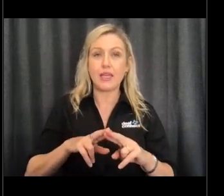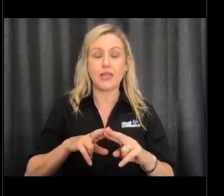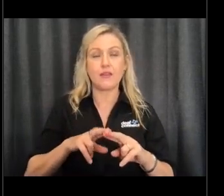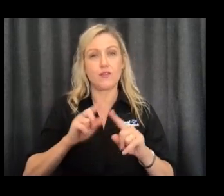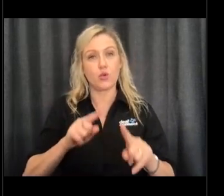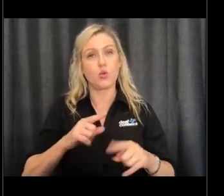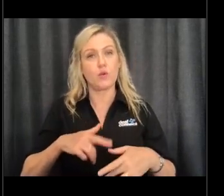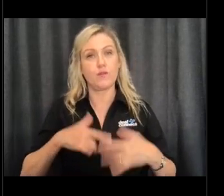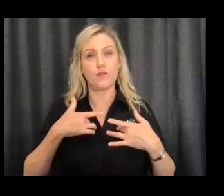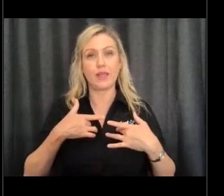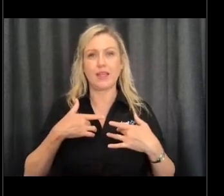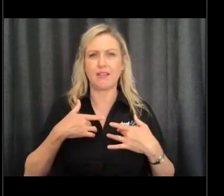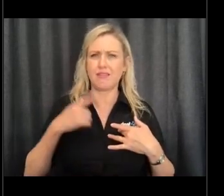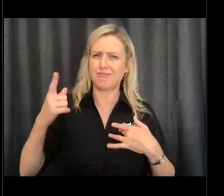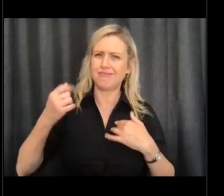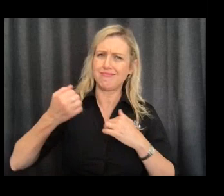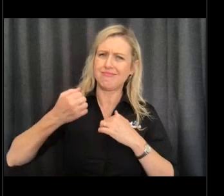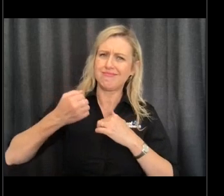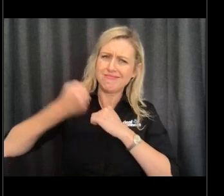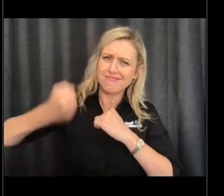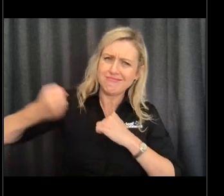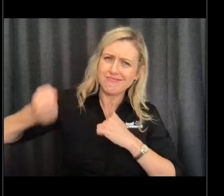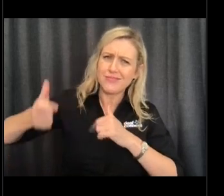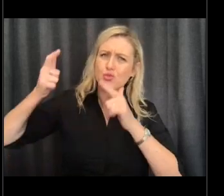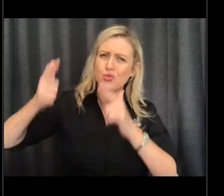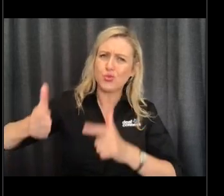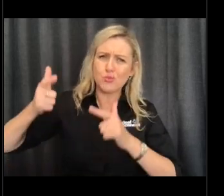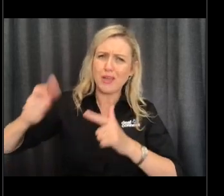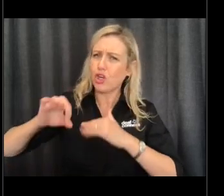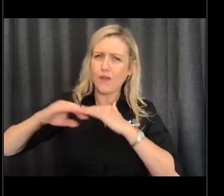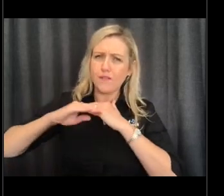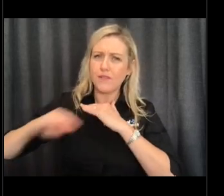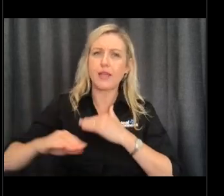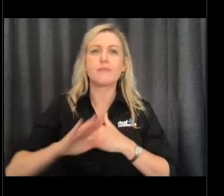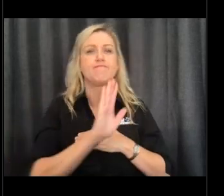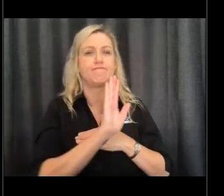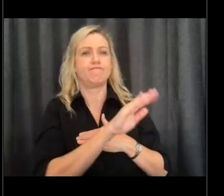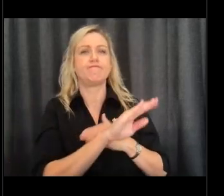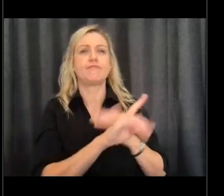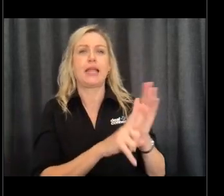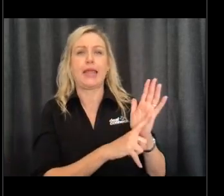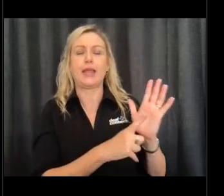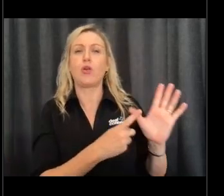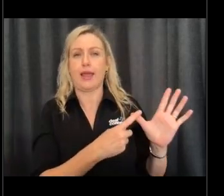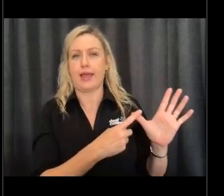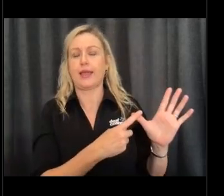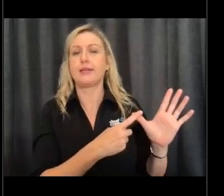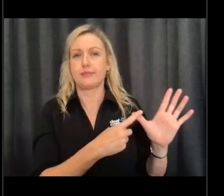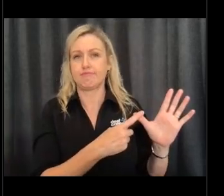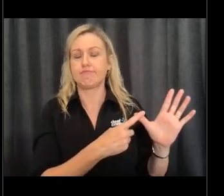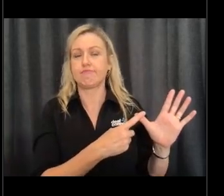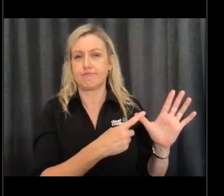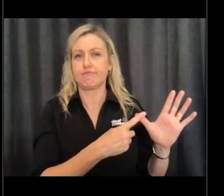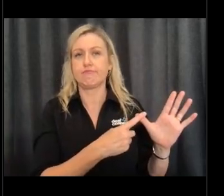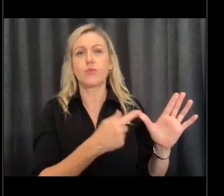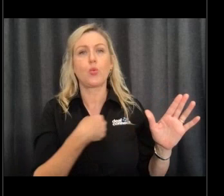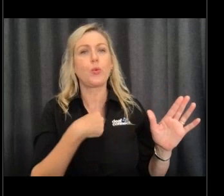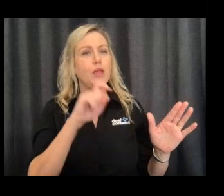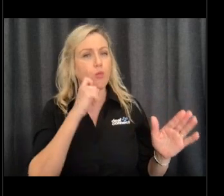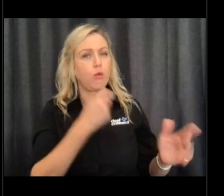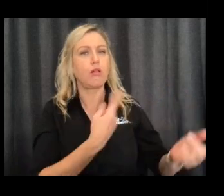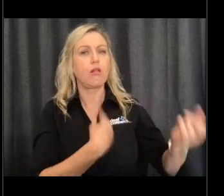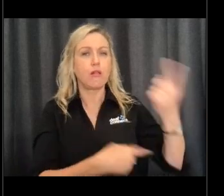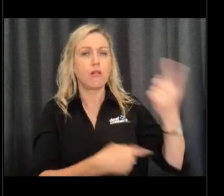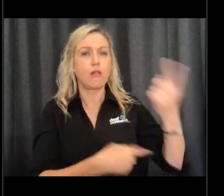it's unreasonable talk to us, talk to - and we can talk you through whether that delay